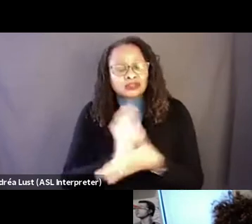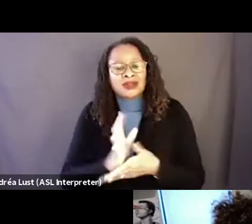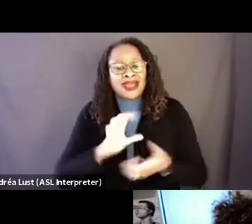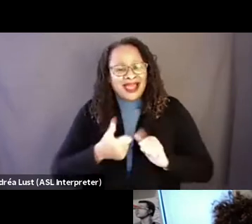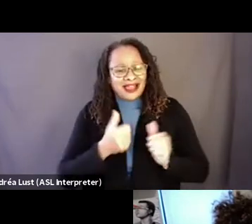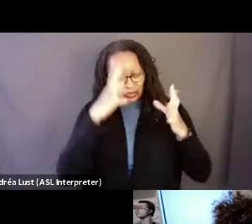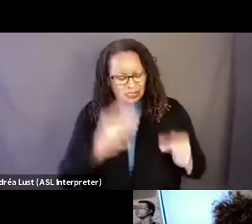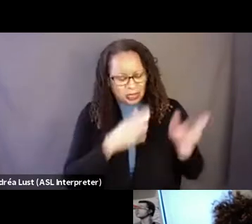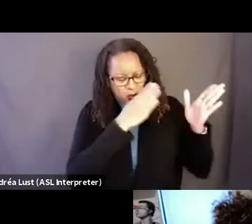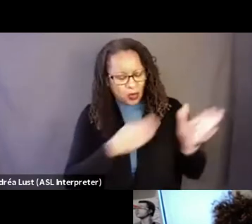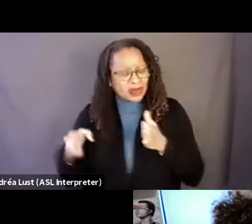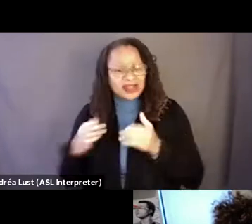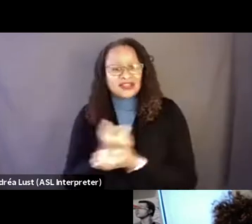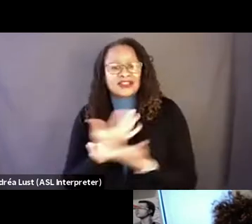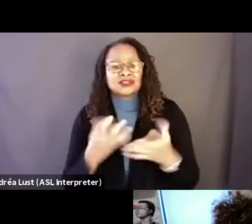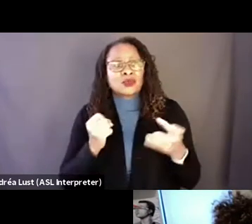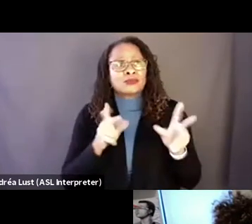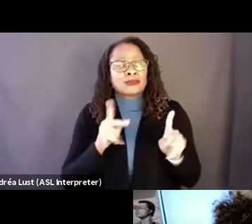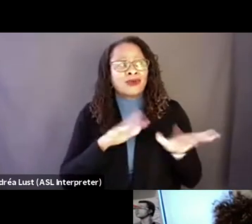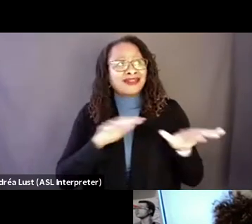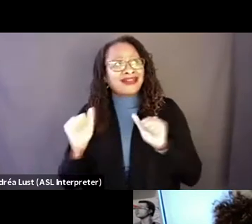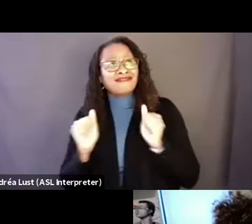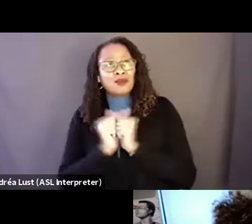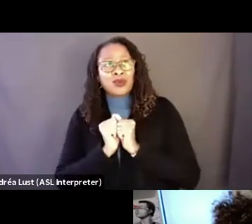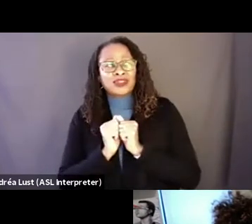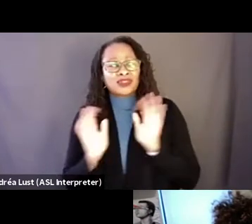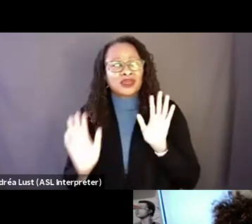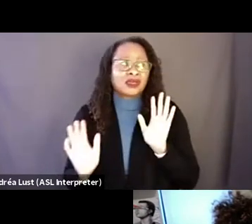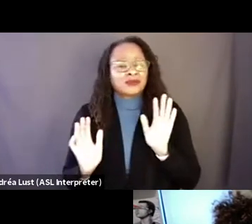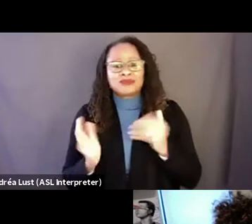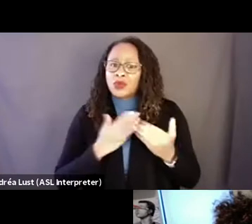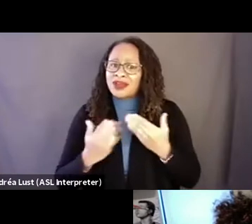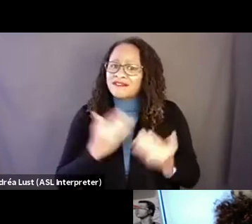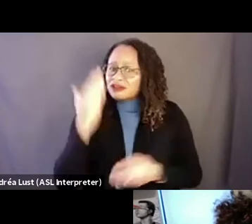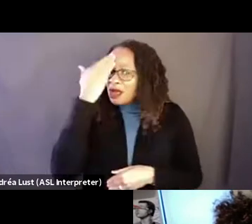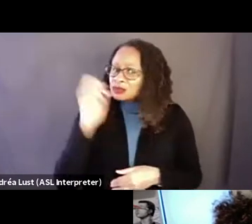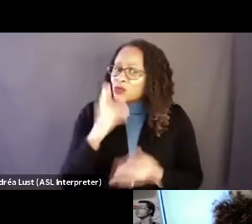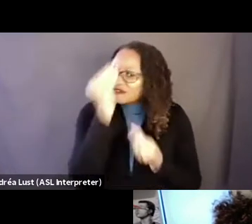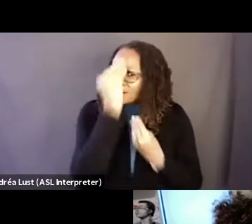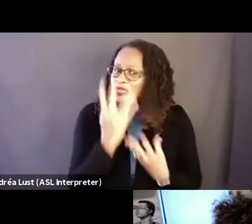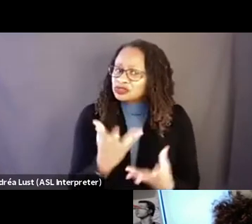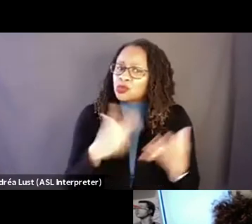so that people would come away with whatever knowledge or information you wanted them to walk away with.